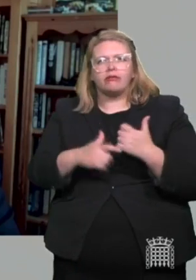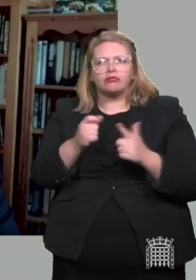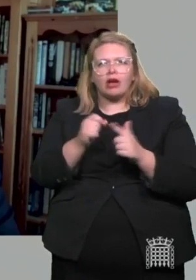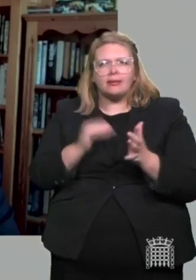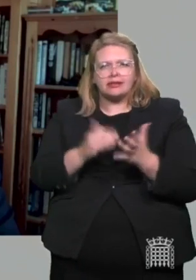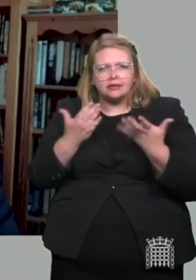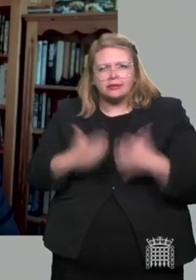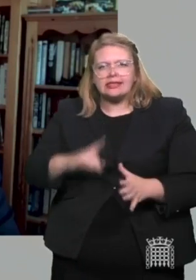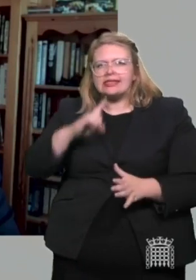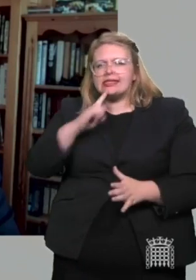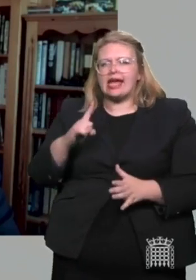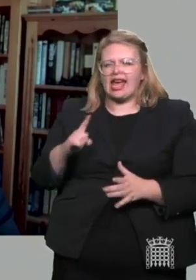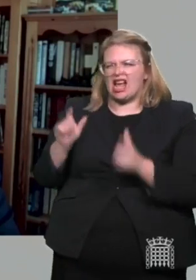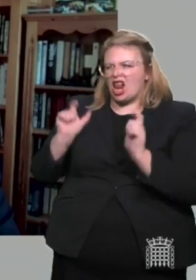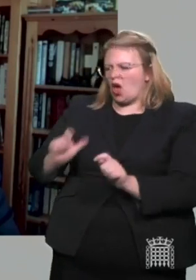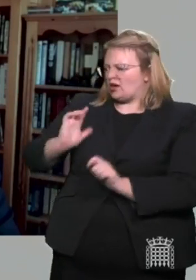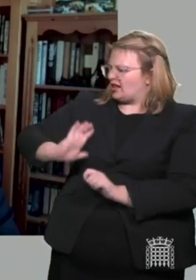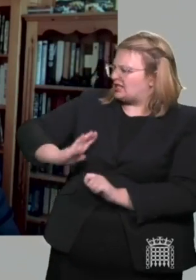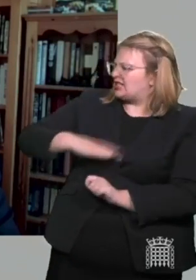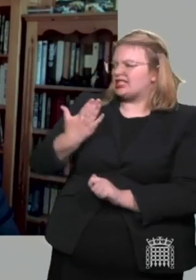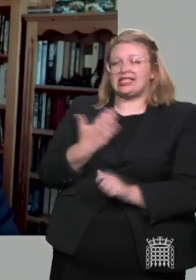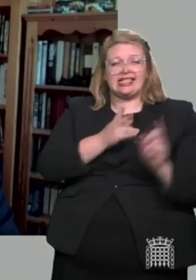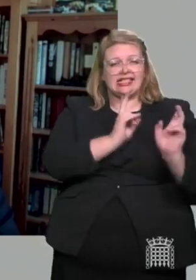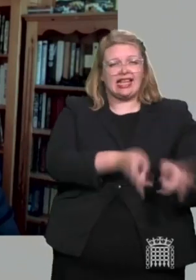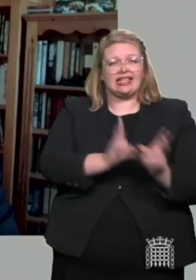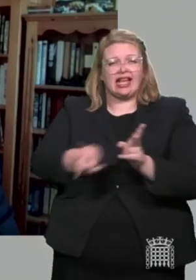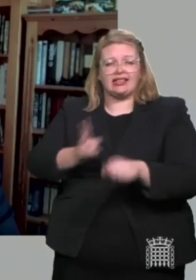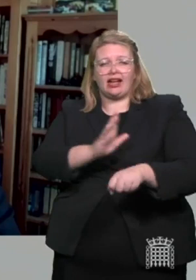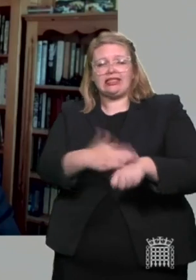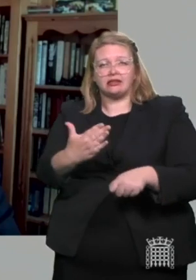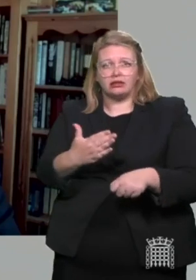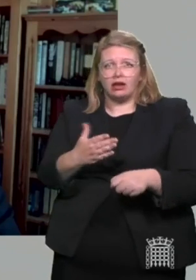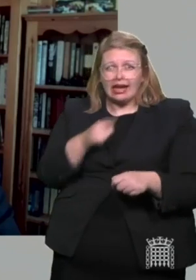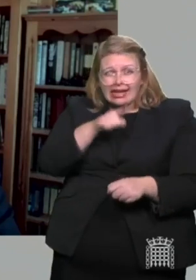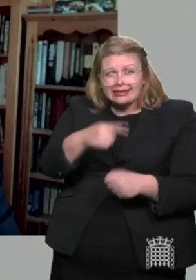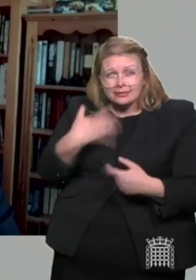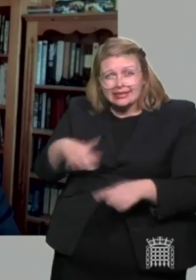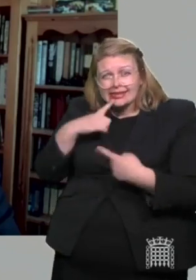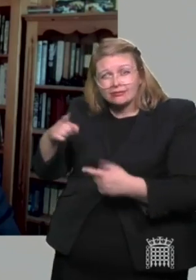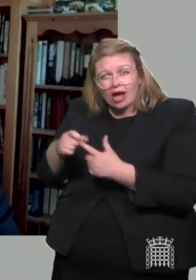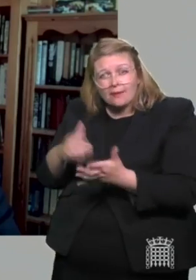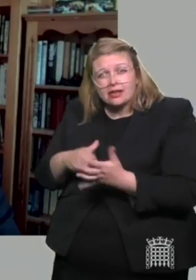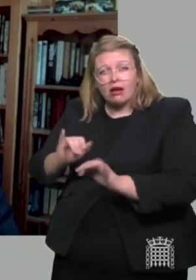than go into lockdown utterly, utterly sickening. The BBC and ITV have multiple sources confirming